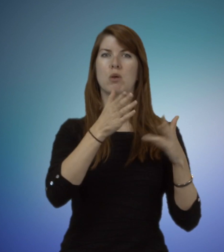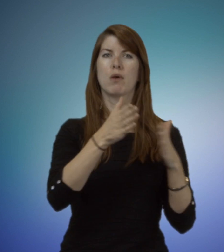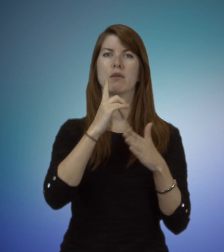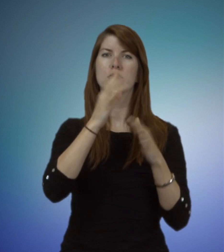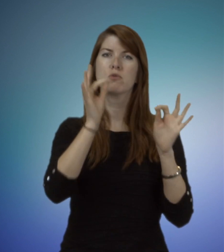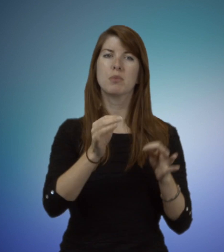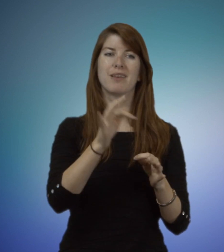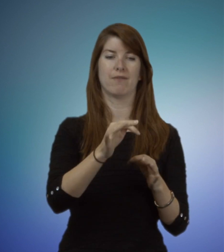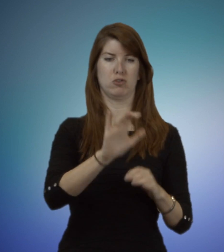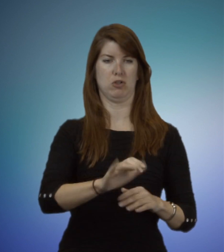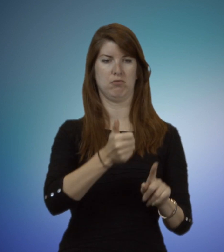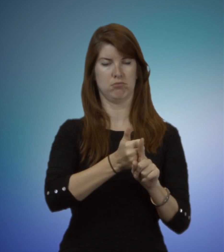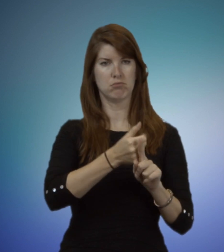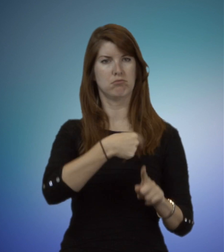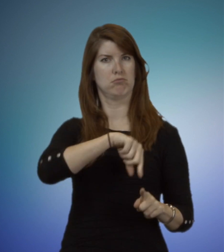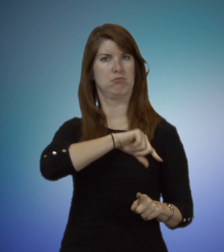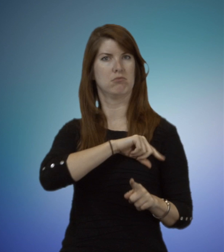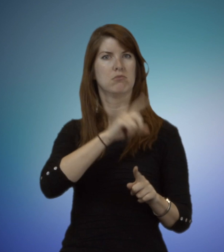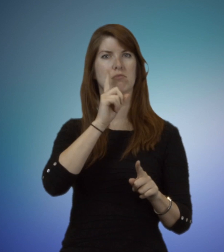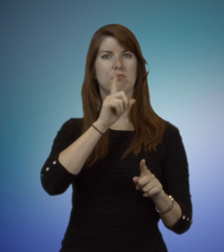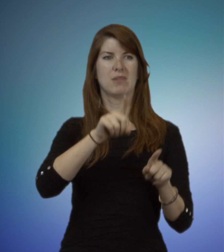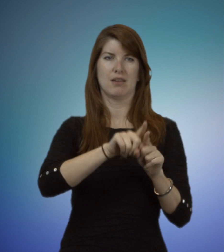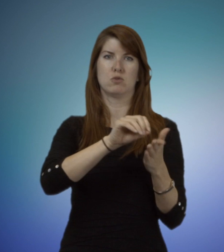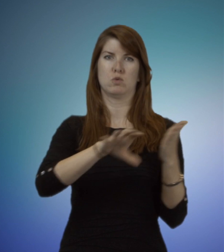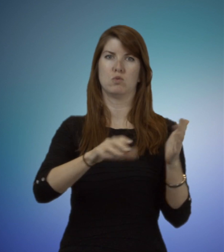as a student with an auditory impairment here in Texas.